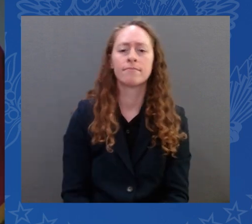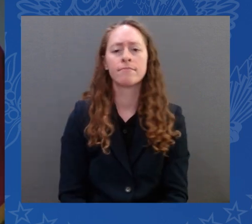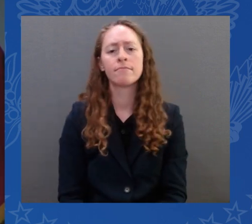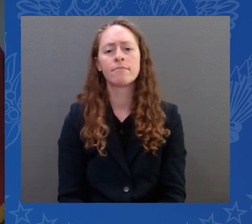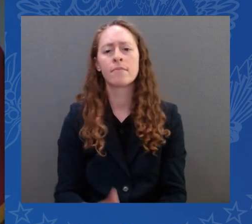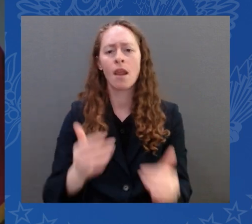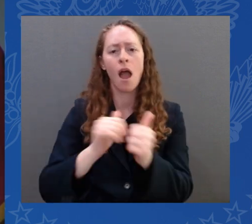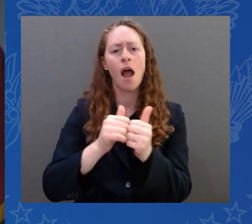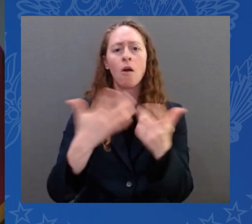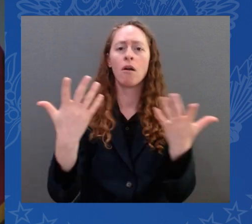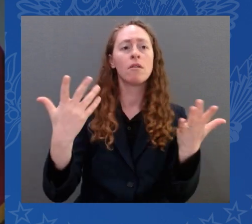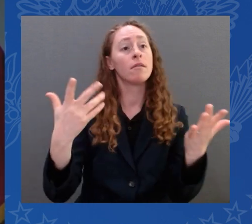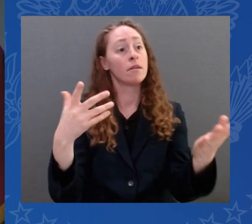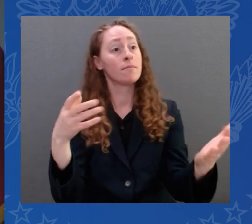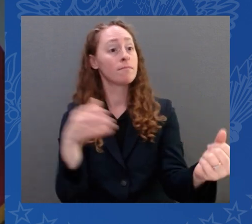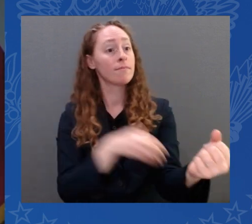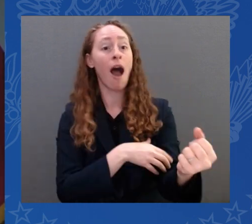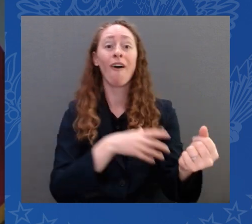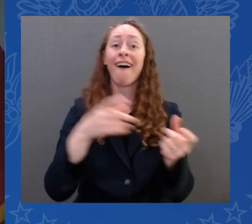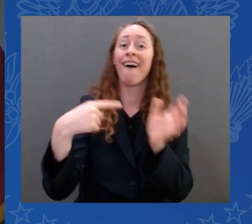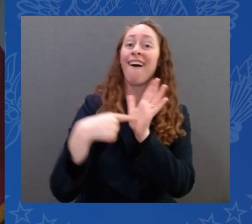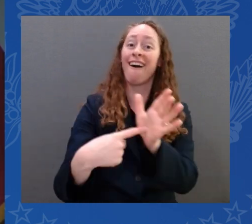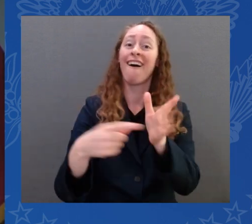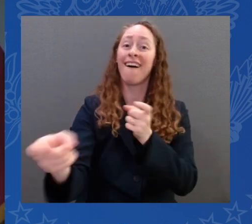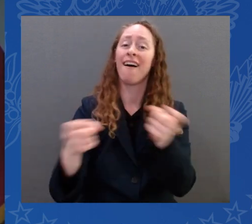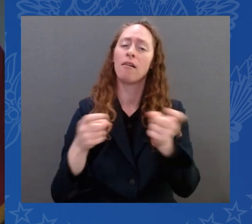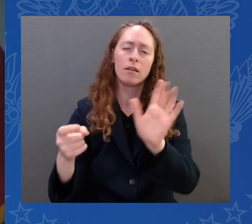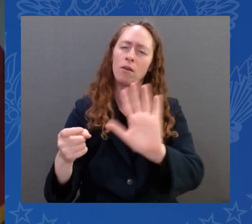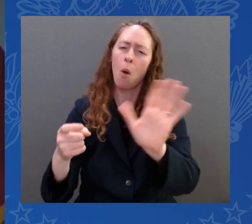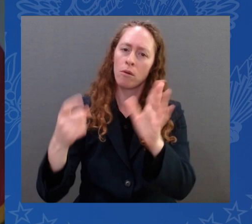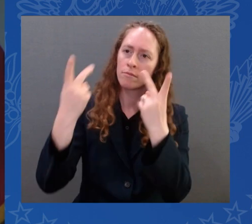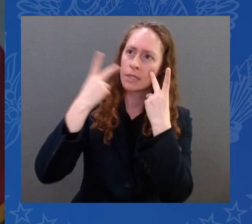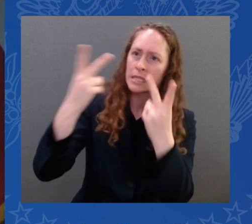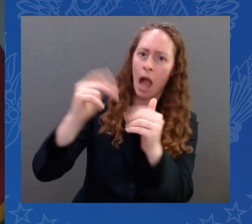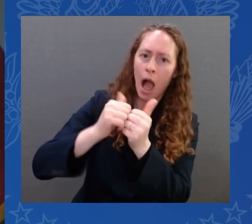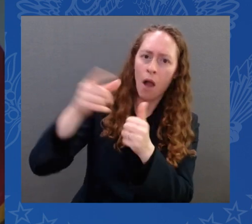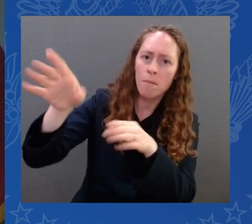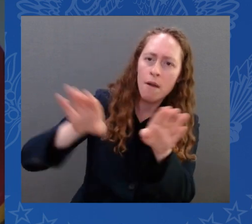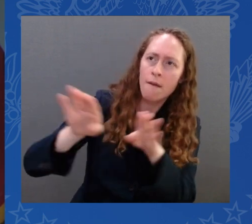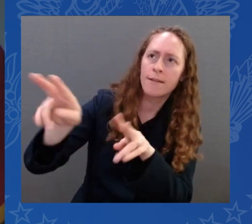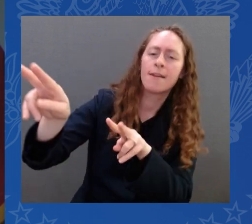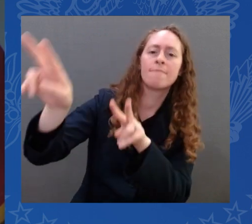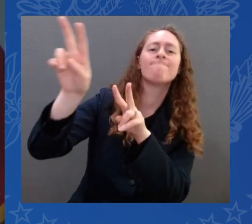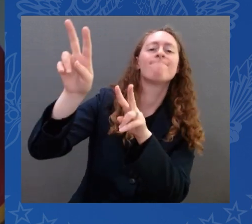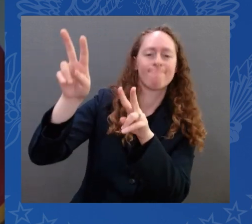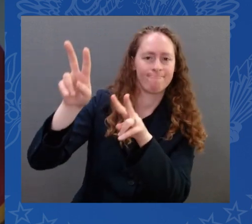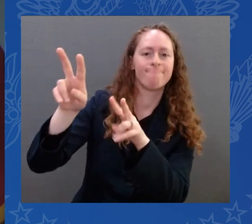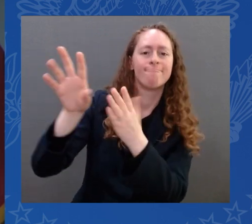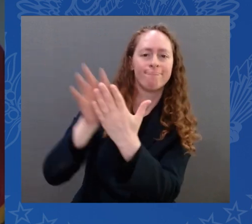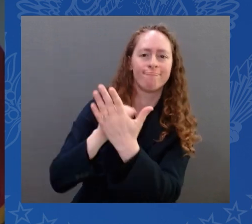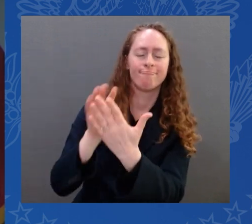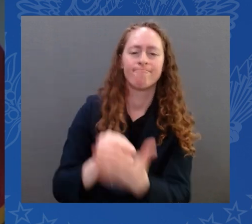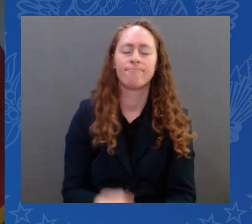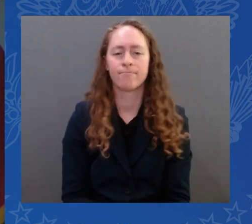It's the example -- it's the example we set. And you'll learn to crew